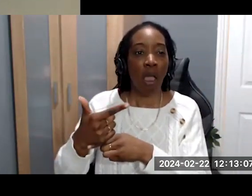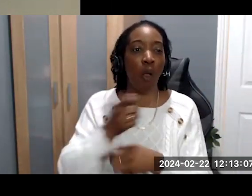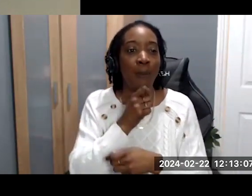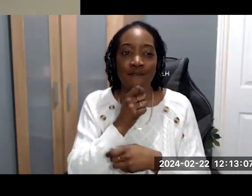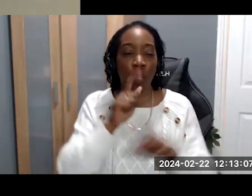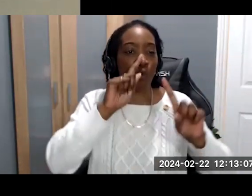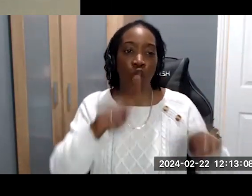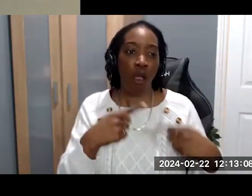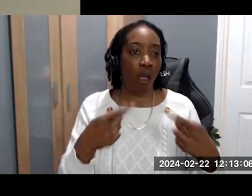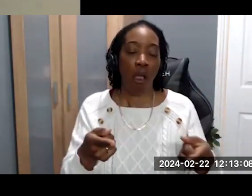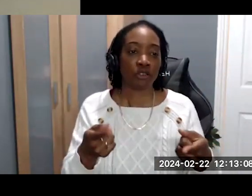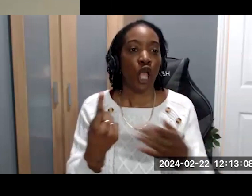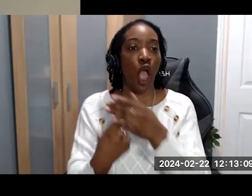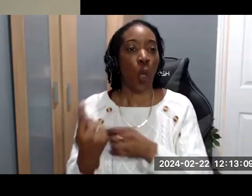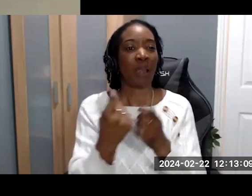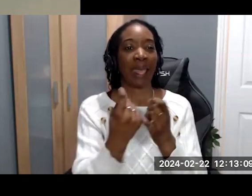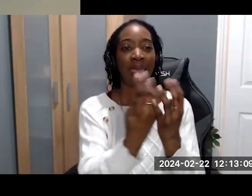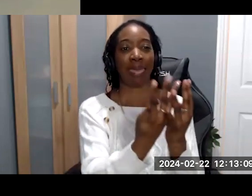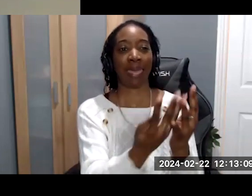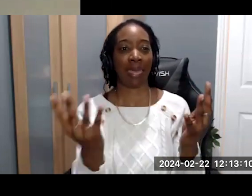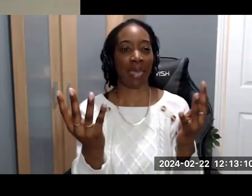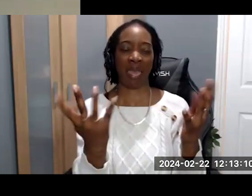only the invited panelists will be able to do that.